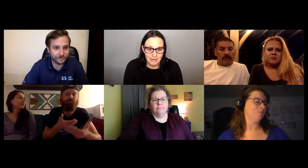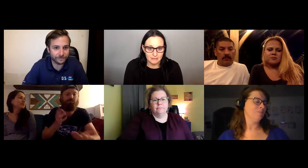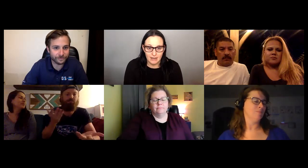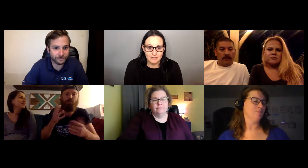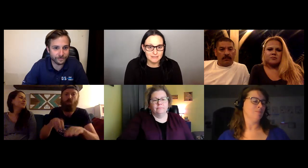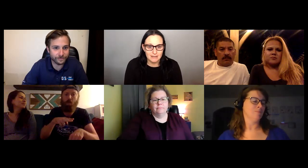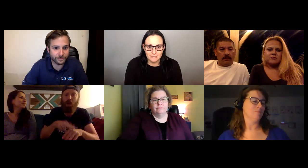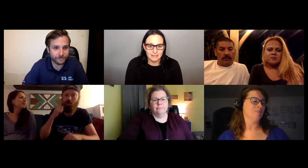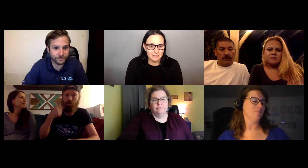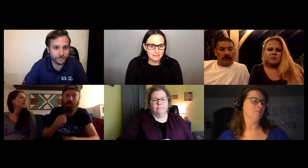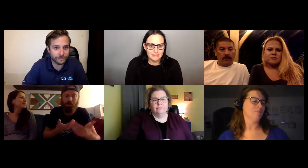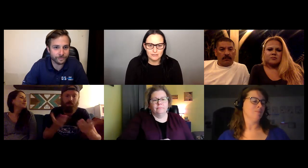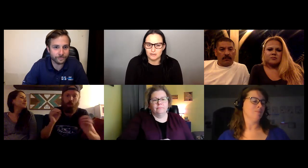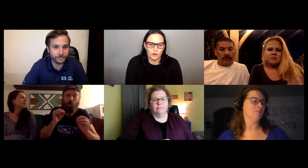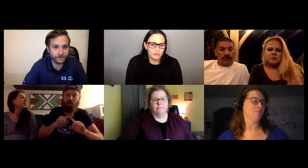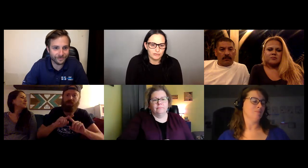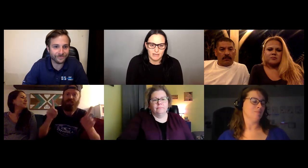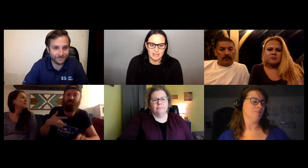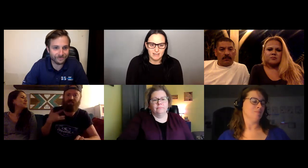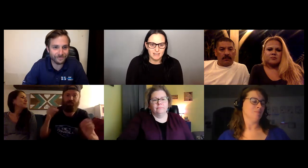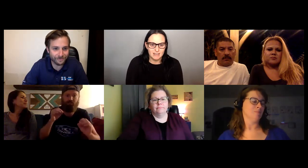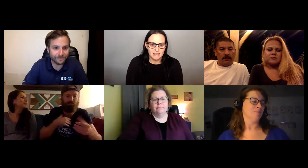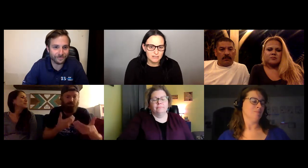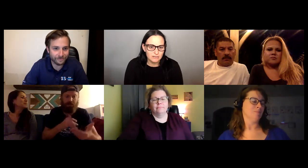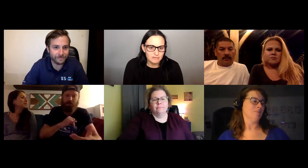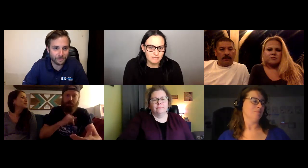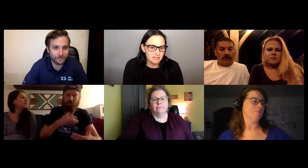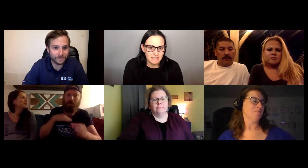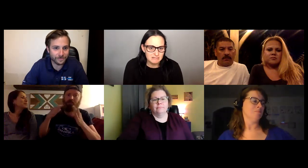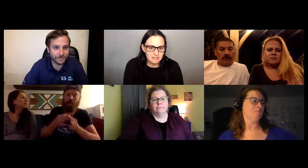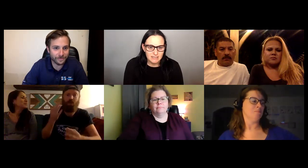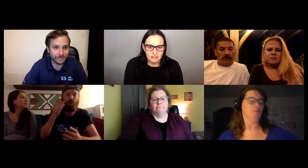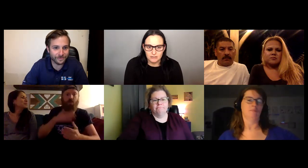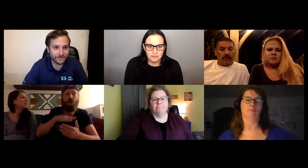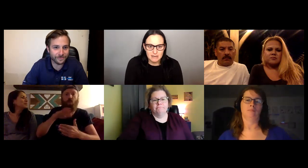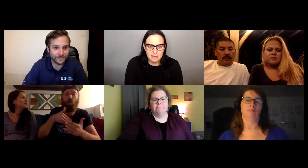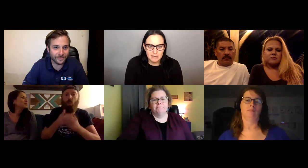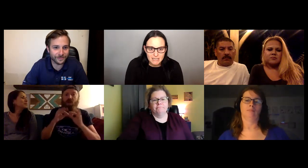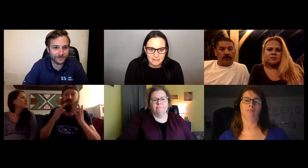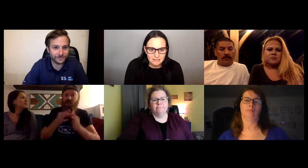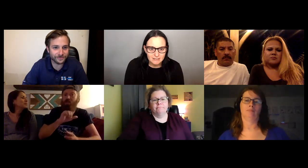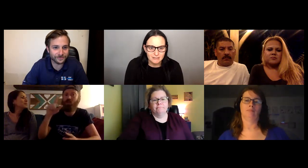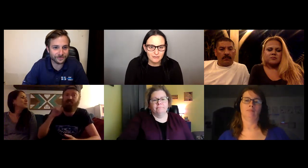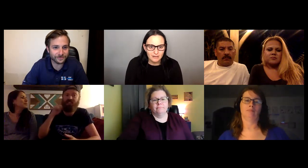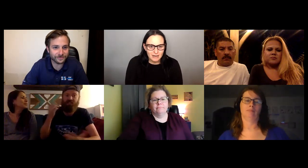and having a deaf kid it's just normal for me there was no different